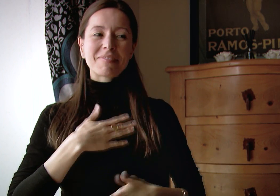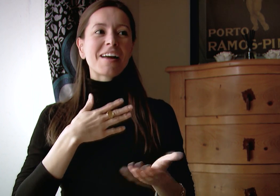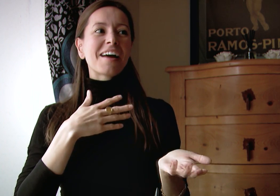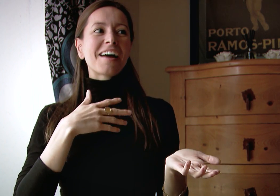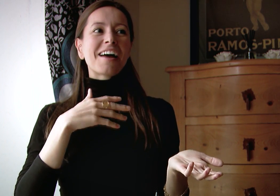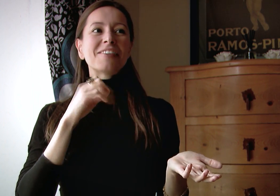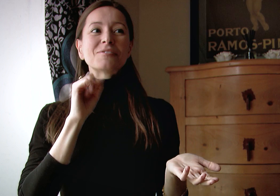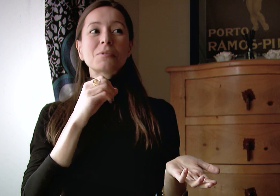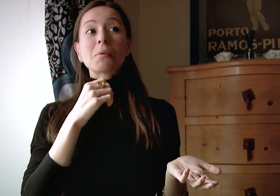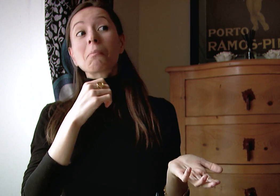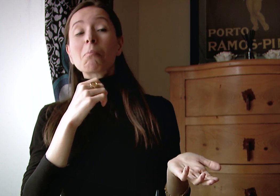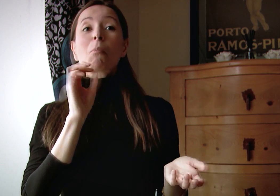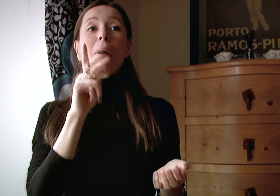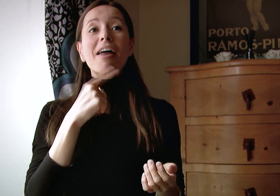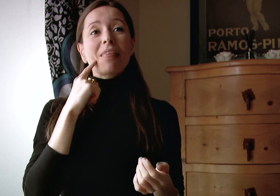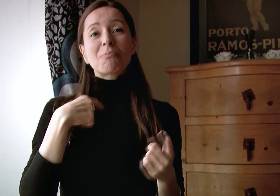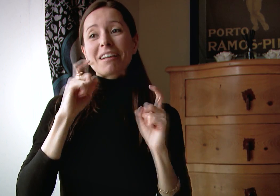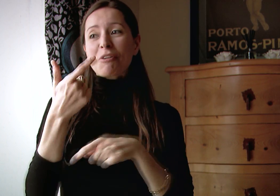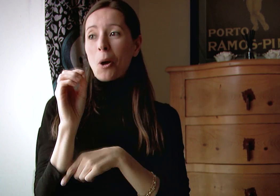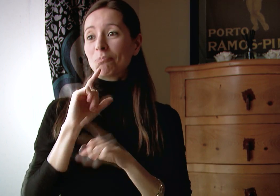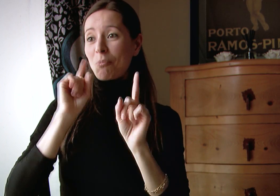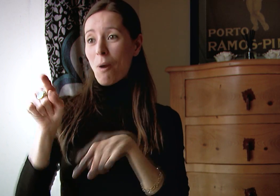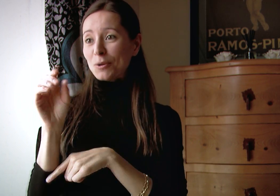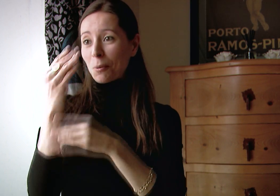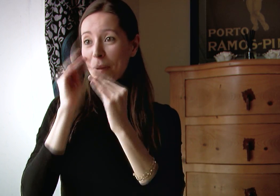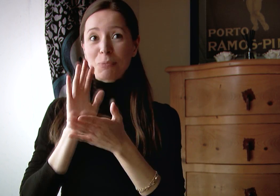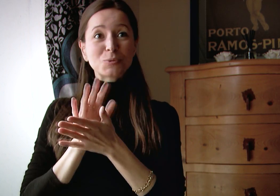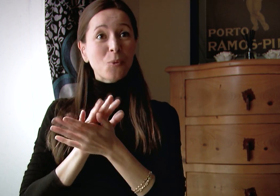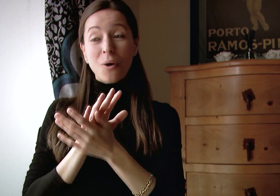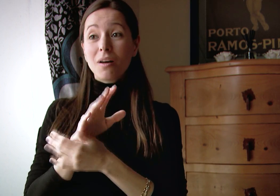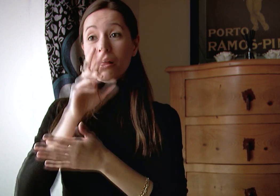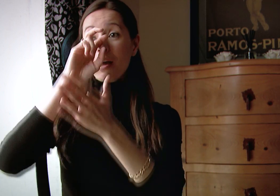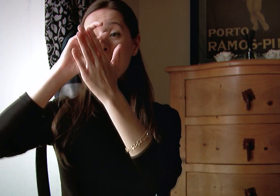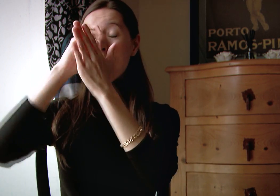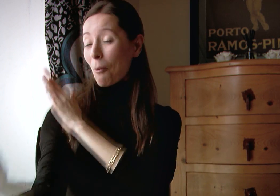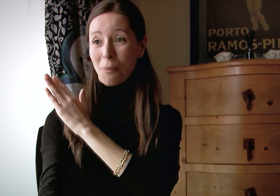I decided to give it a go and enrolled into a make up school. And I fell in love with it!